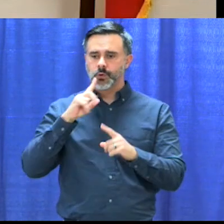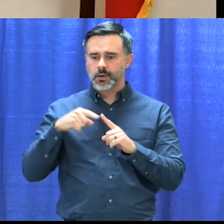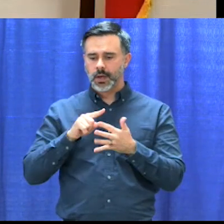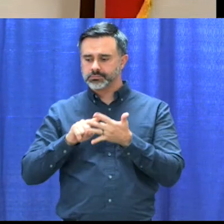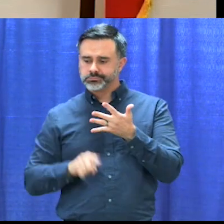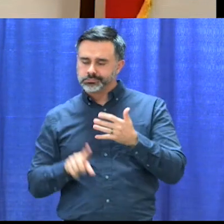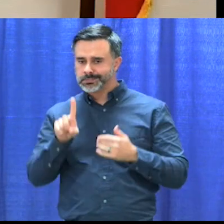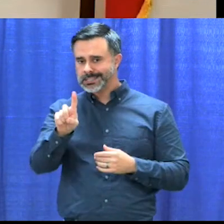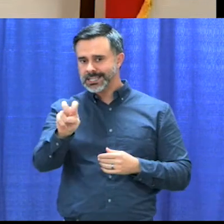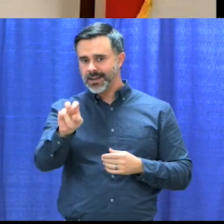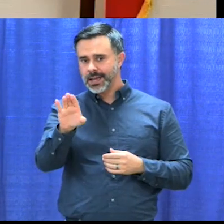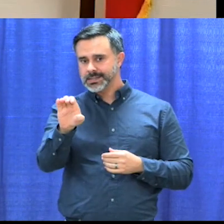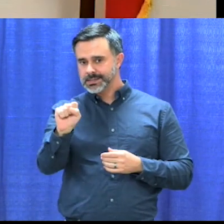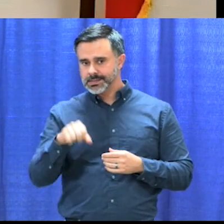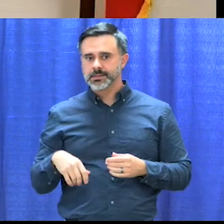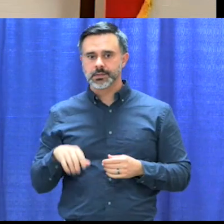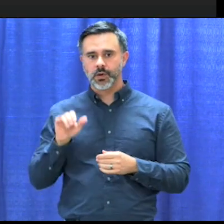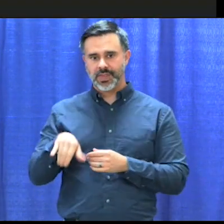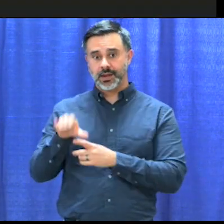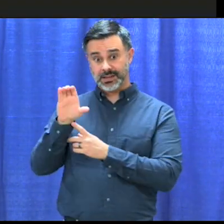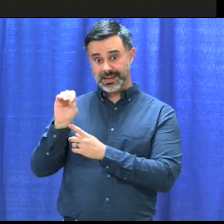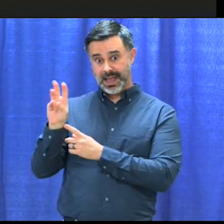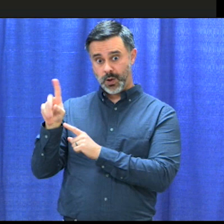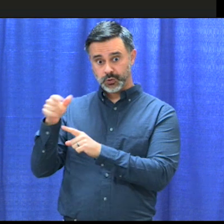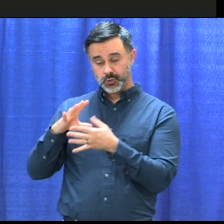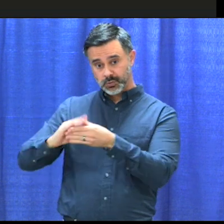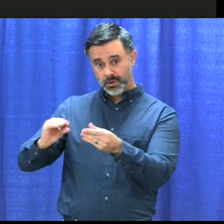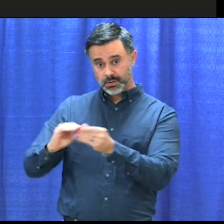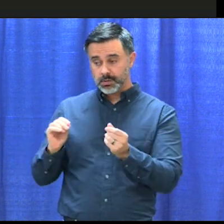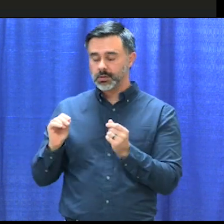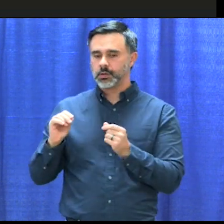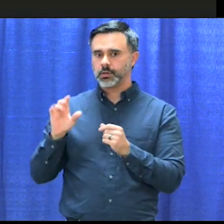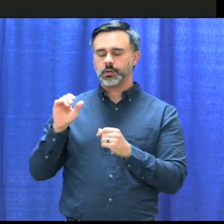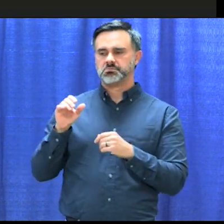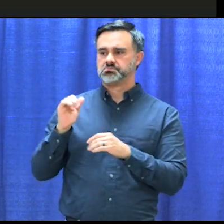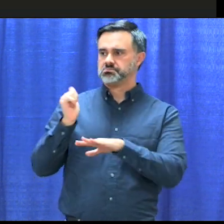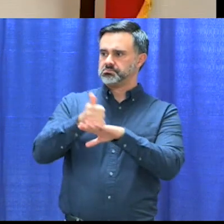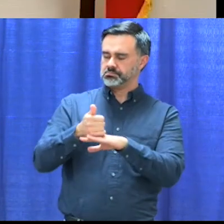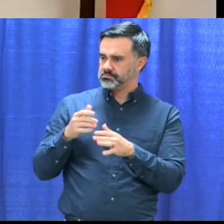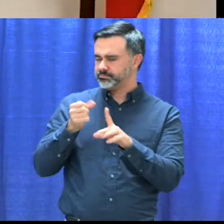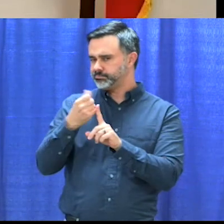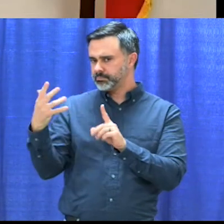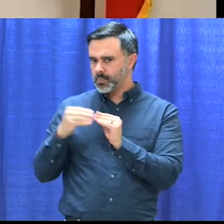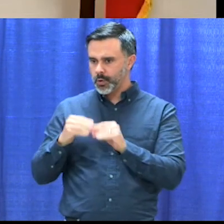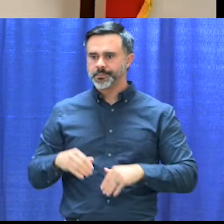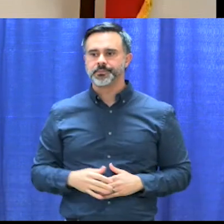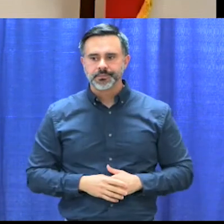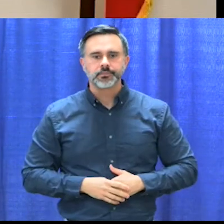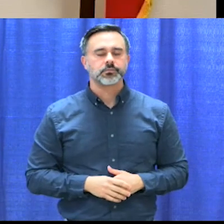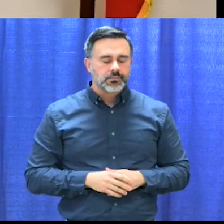on wheels so if the cow that you refer to thank you for that. Next, we're going to hear from Assemblymember Cecilia Aguiar Curry.